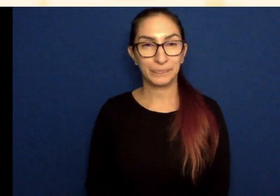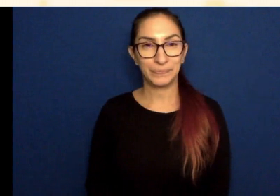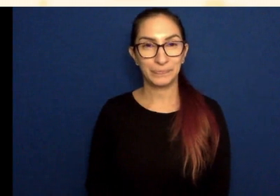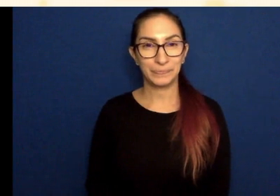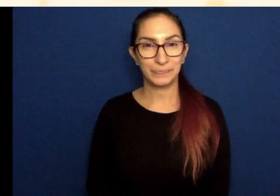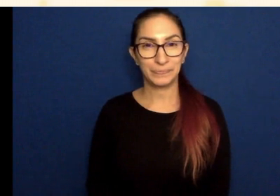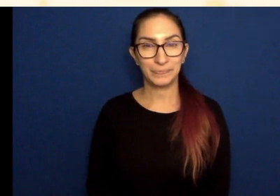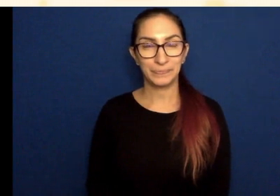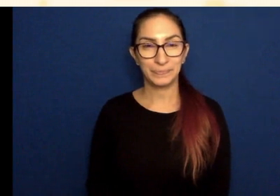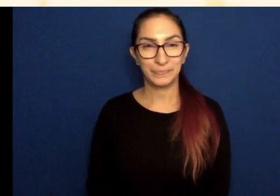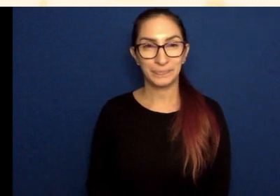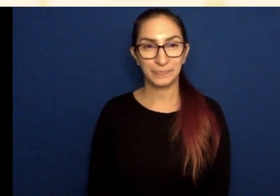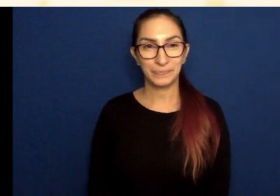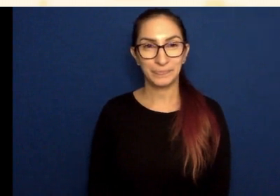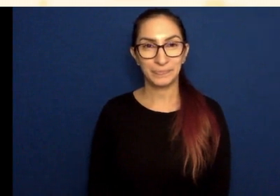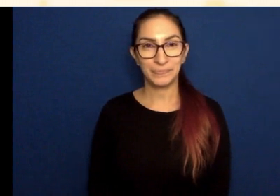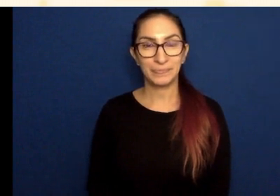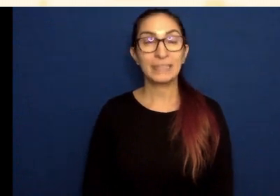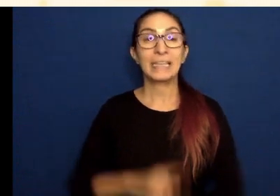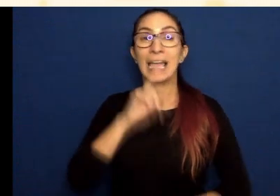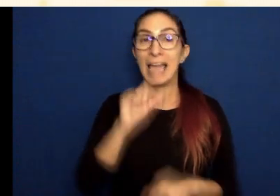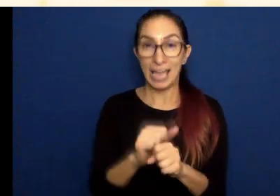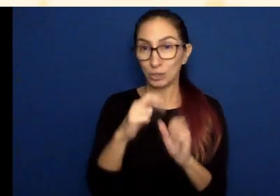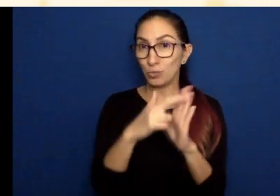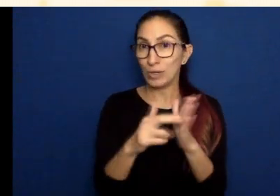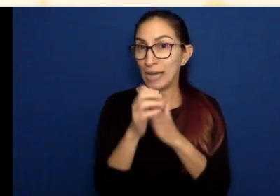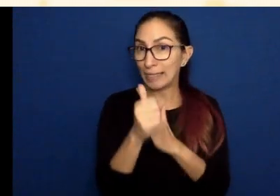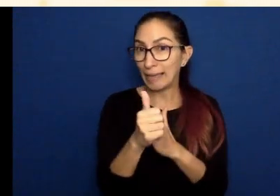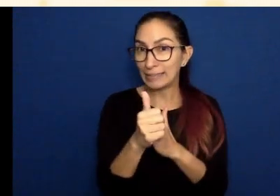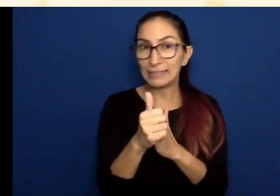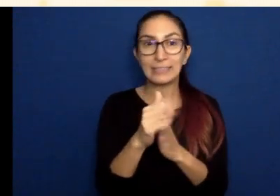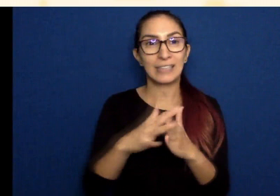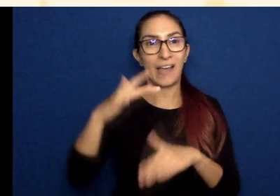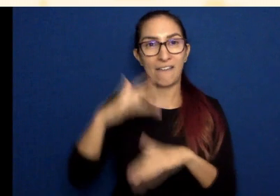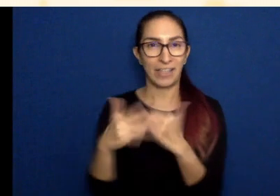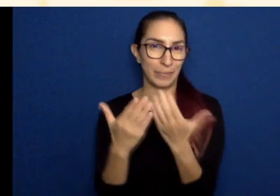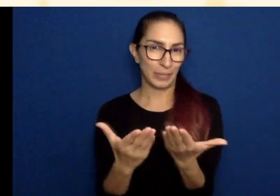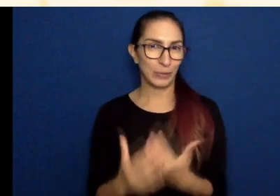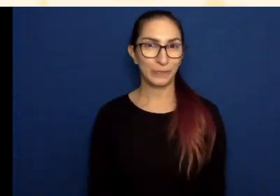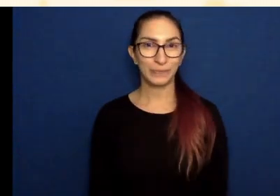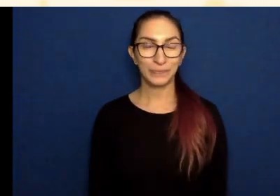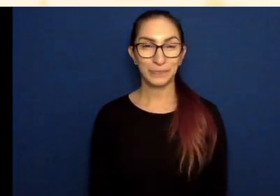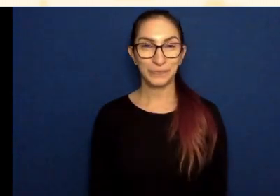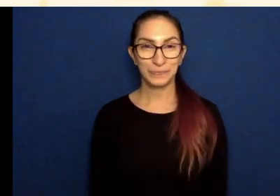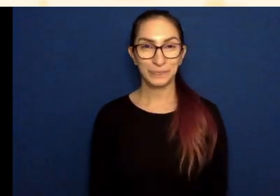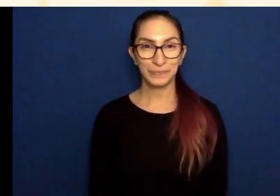And the actual guidelines are available here. So now I will get to questions.